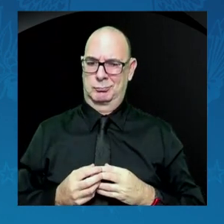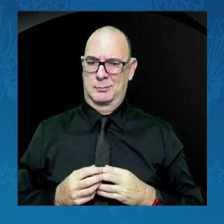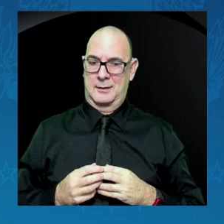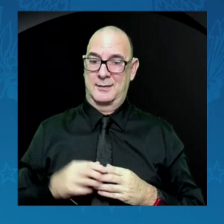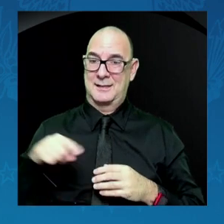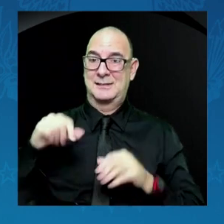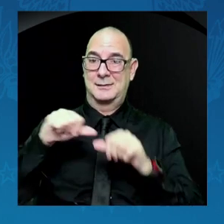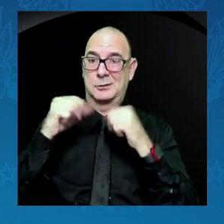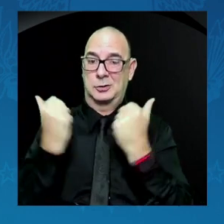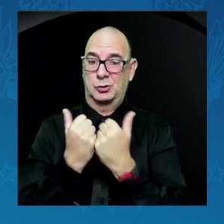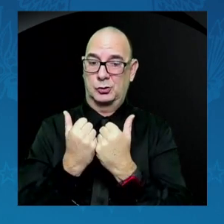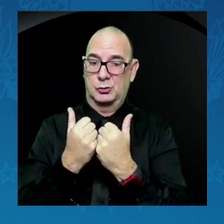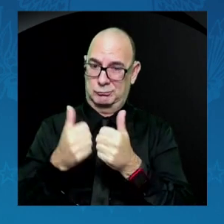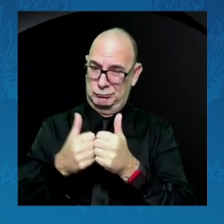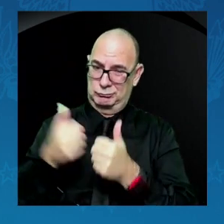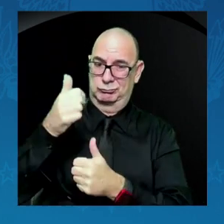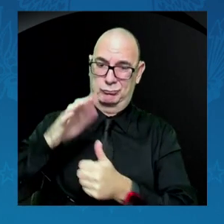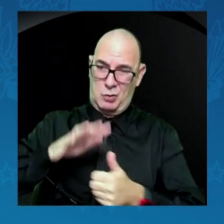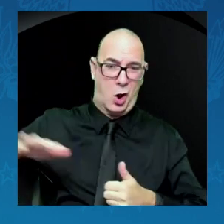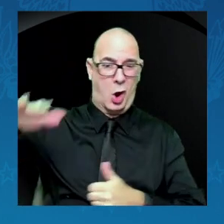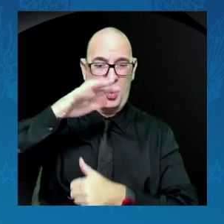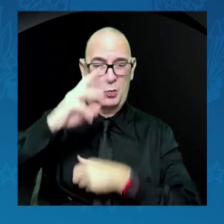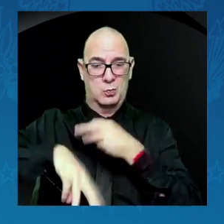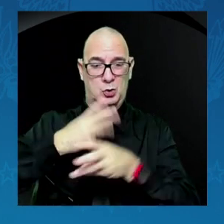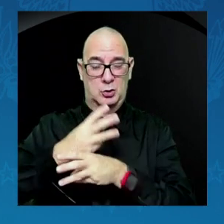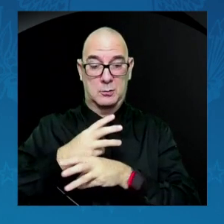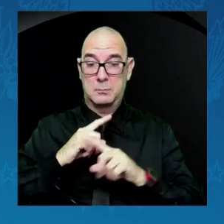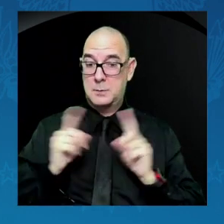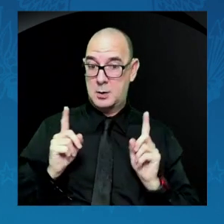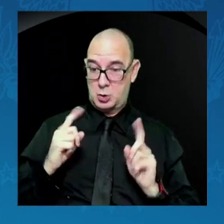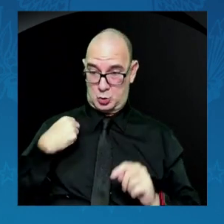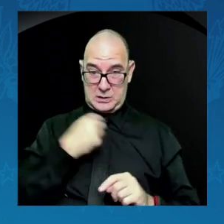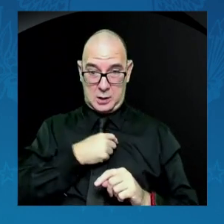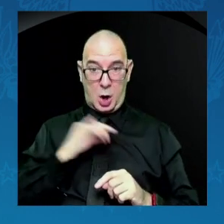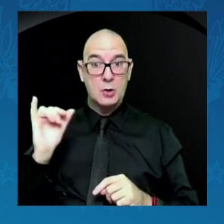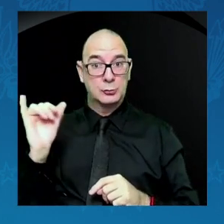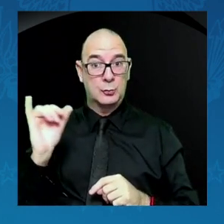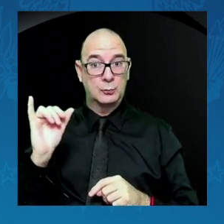but we are also at the point of the spear on climate change.